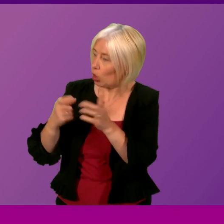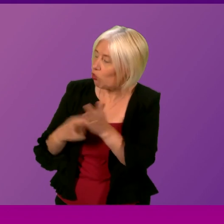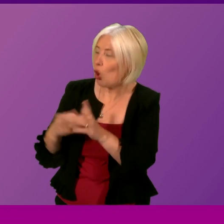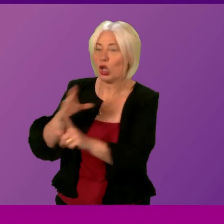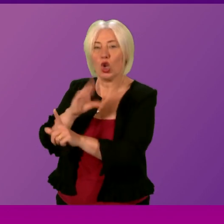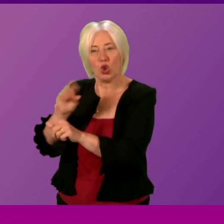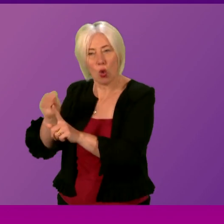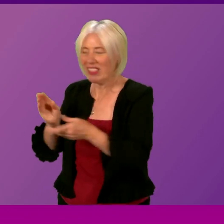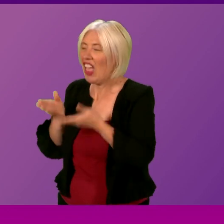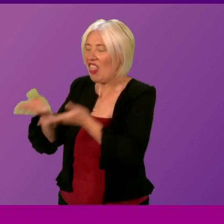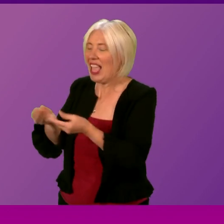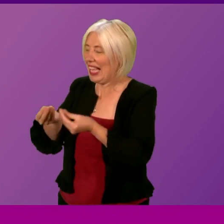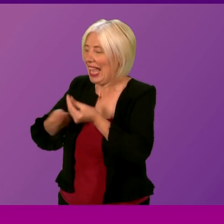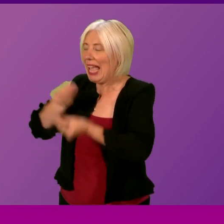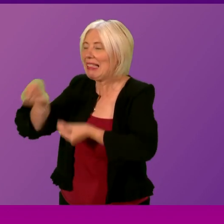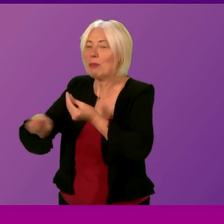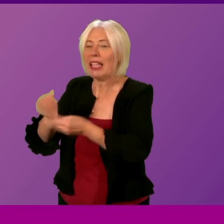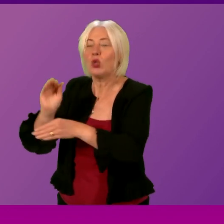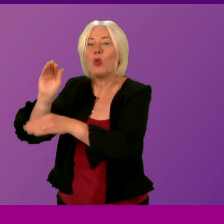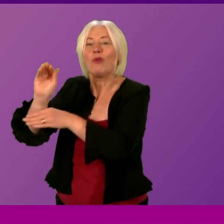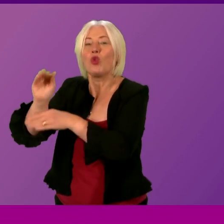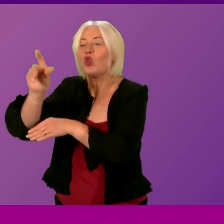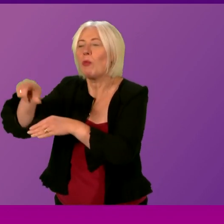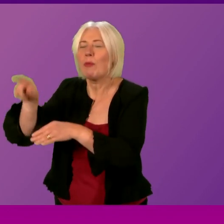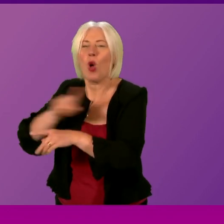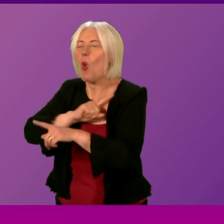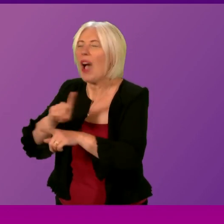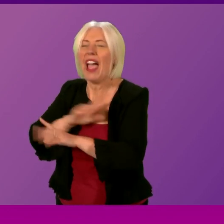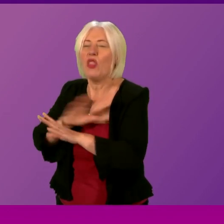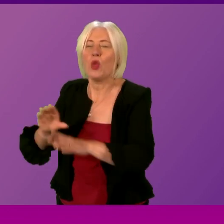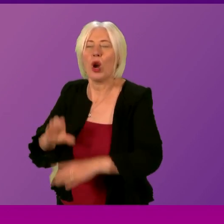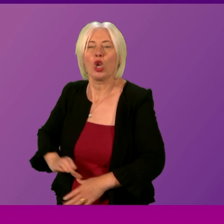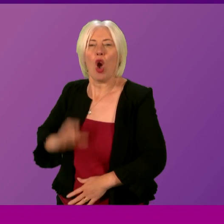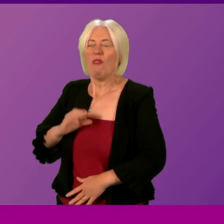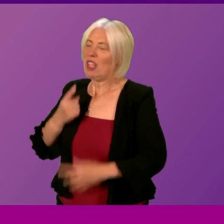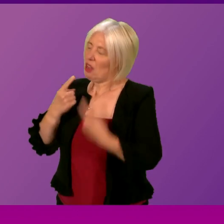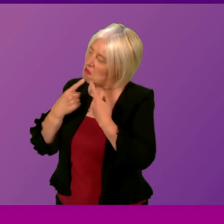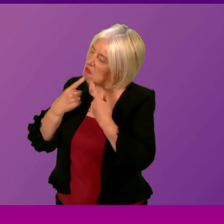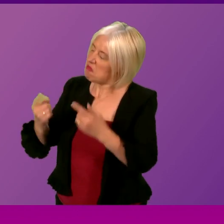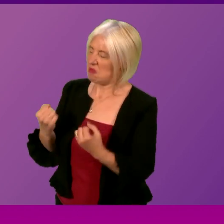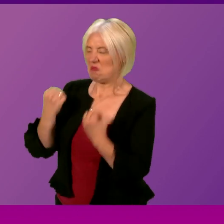to explain to future generations why they had no backbone when it comes to the environment.